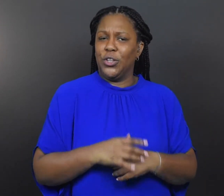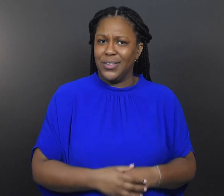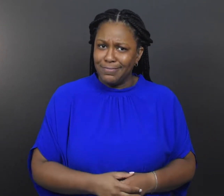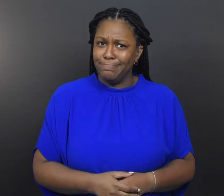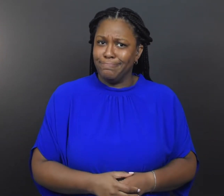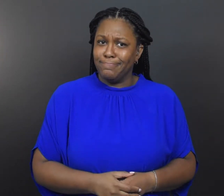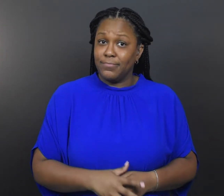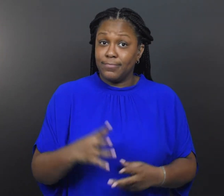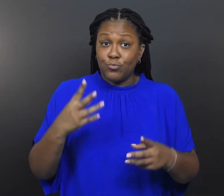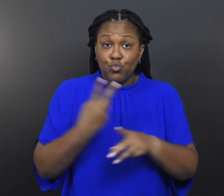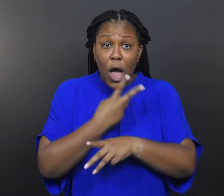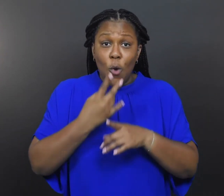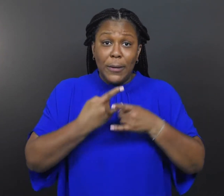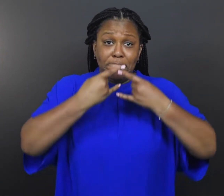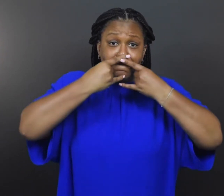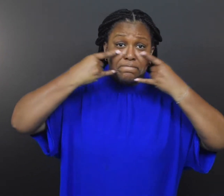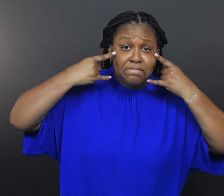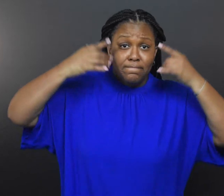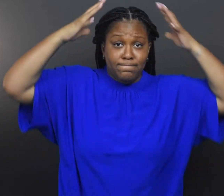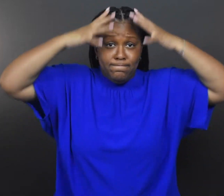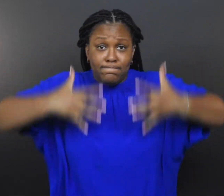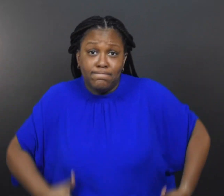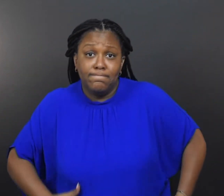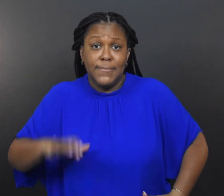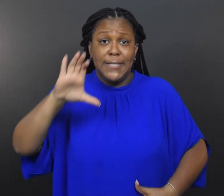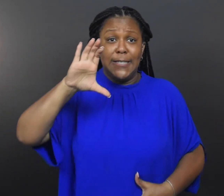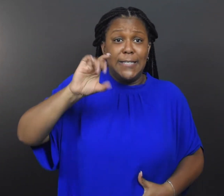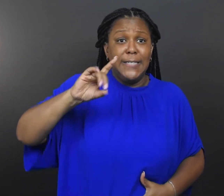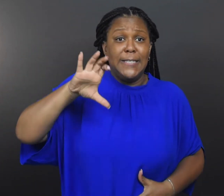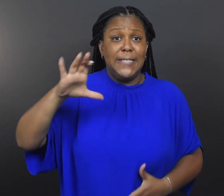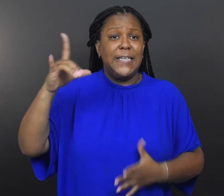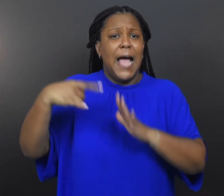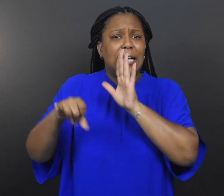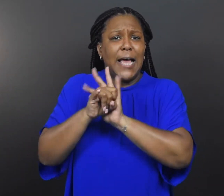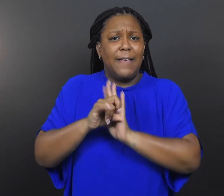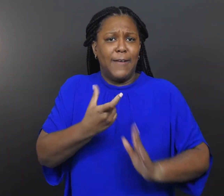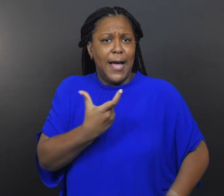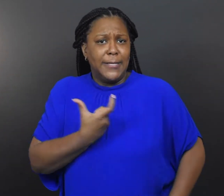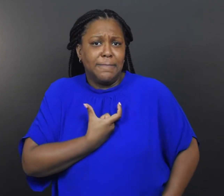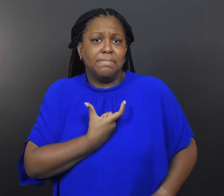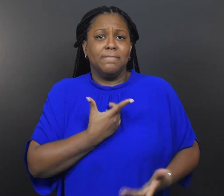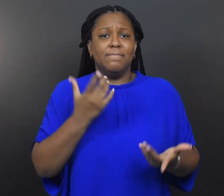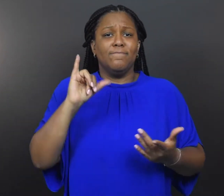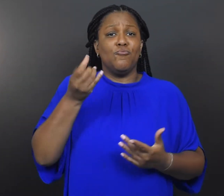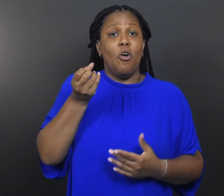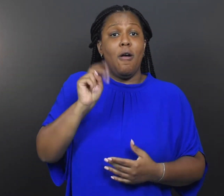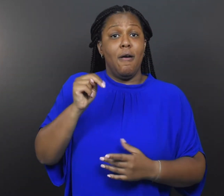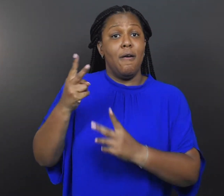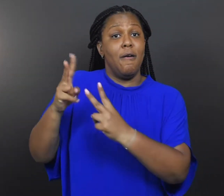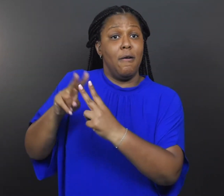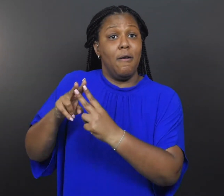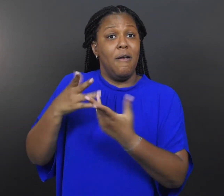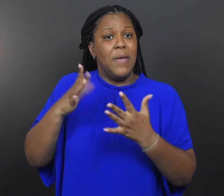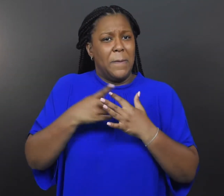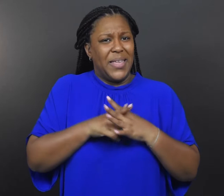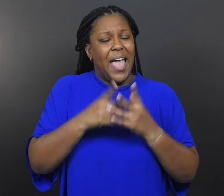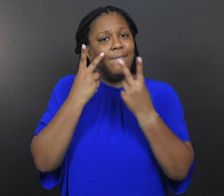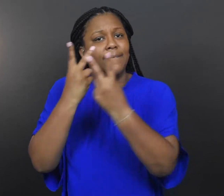Wearing protective gear and CDC identification, she and Jon began visiting homes.